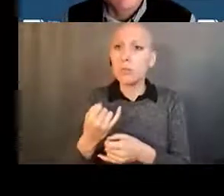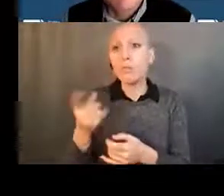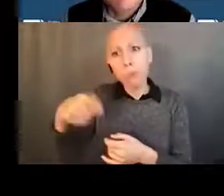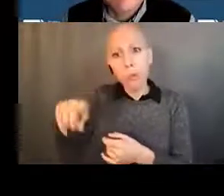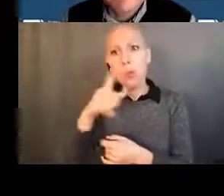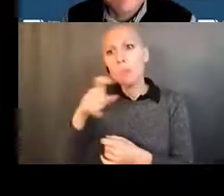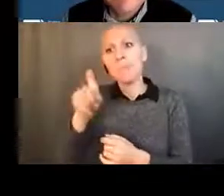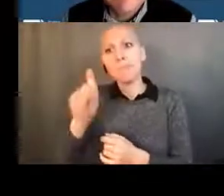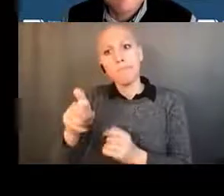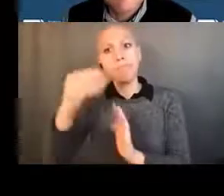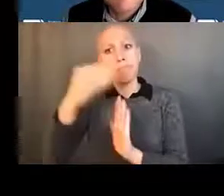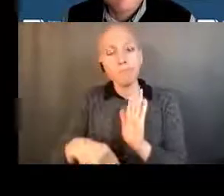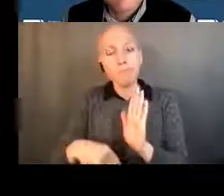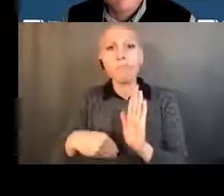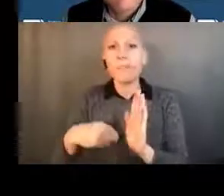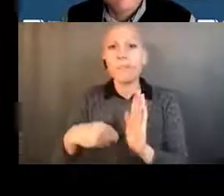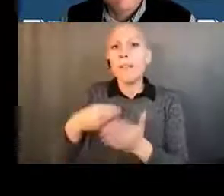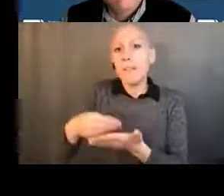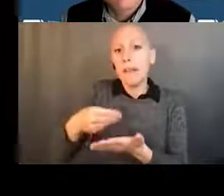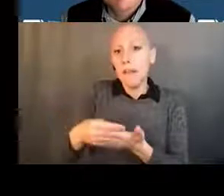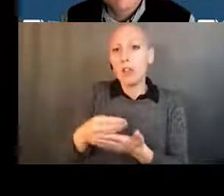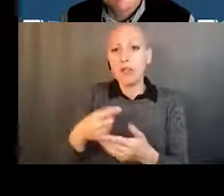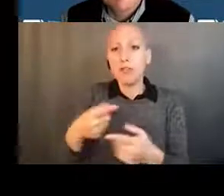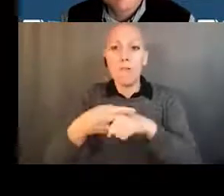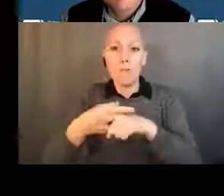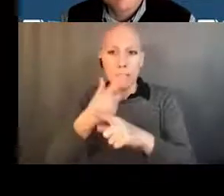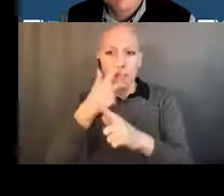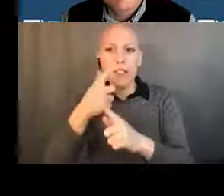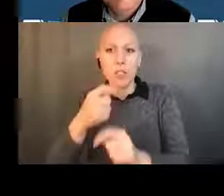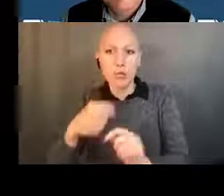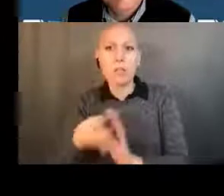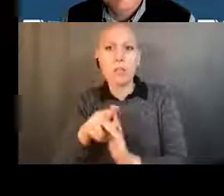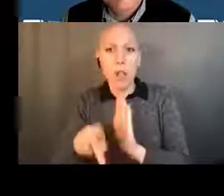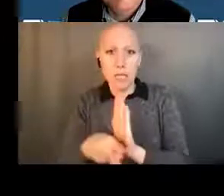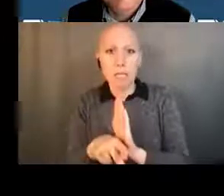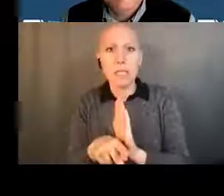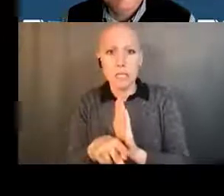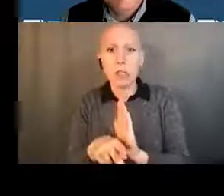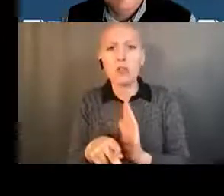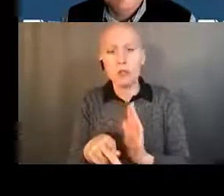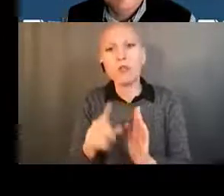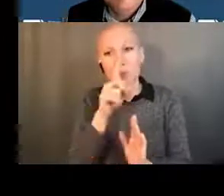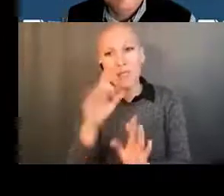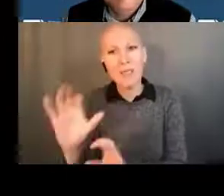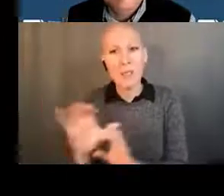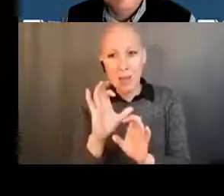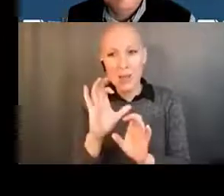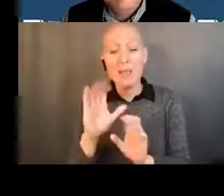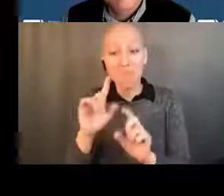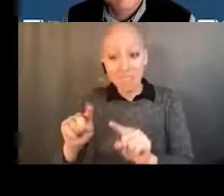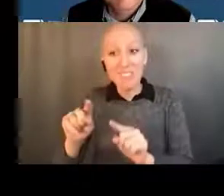conflict of interest policy to seek out those sessions here. Because this has been, I think the single biggest hurdle